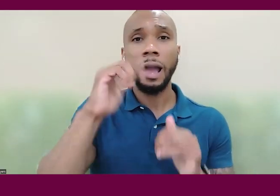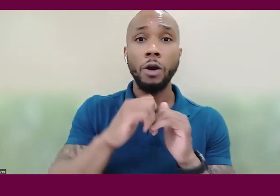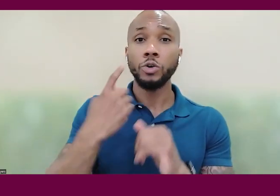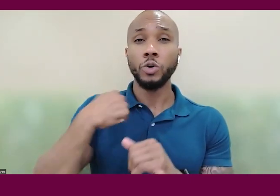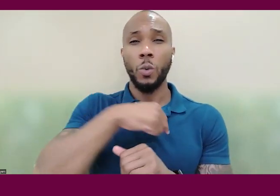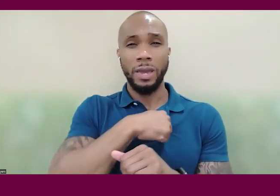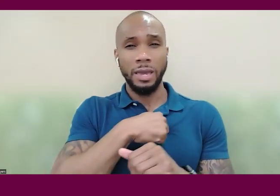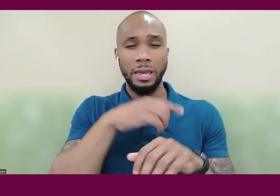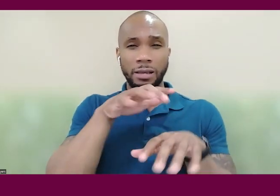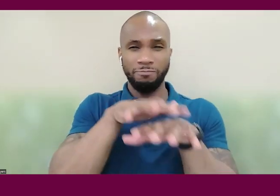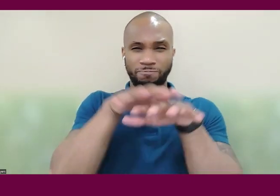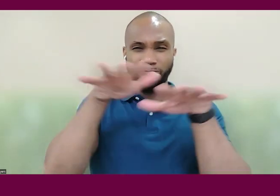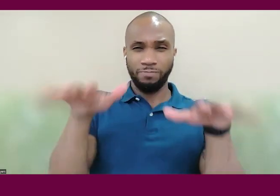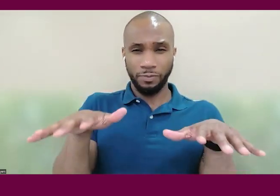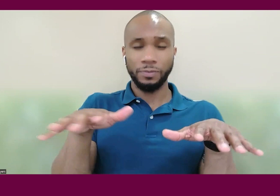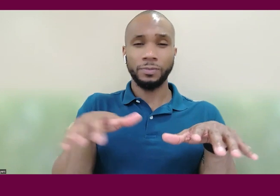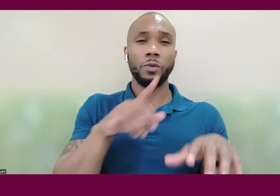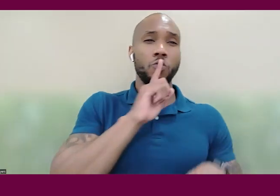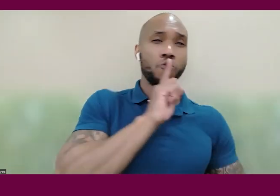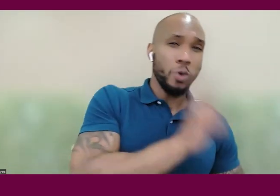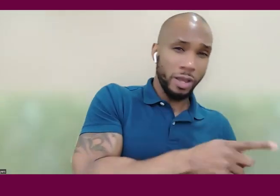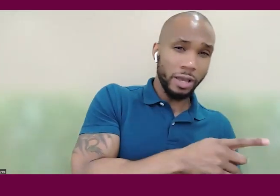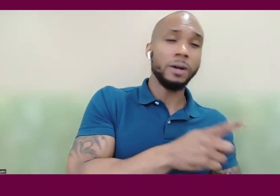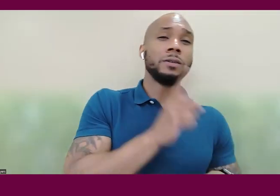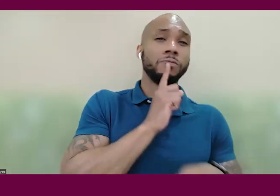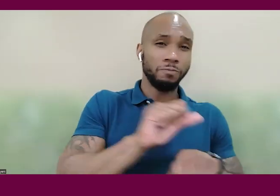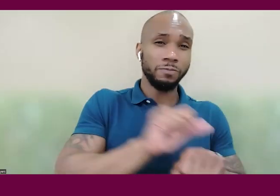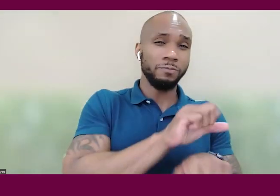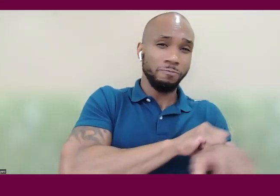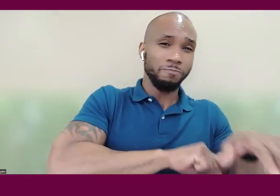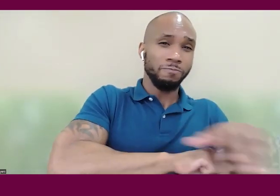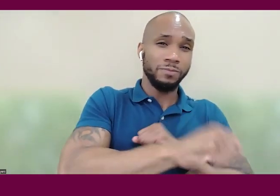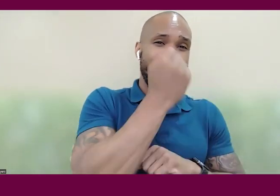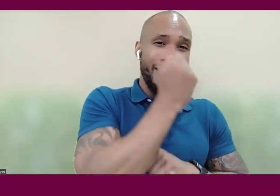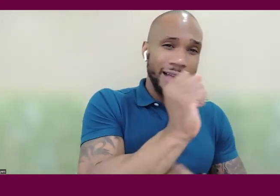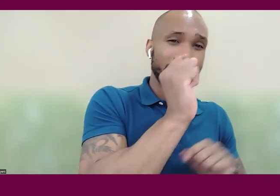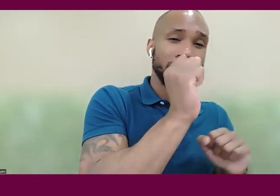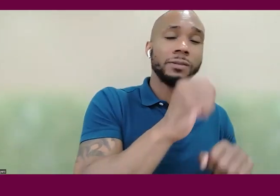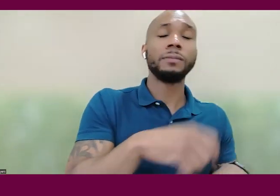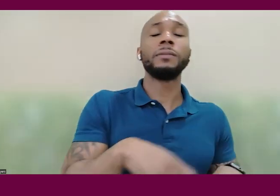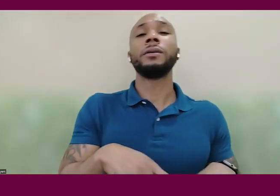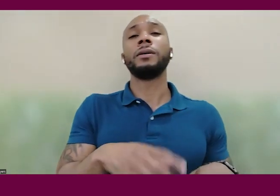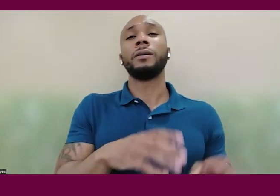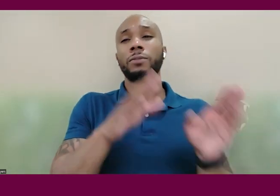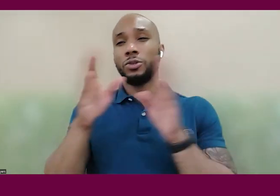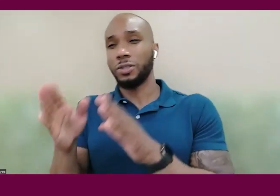How do we distinguish between real boots on the ground activism versus performative activism?